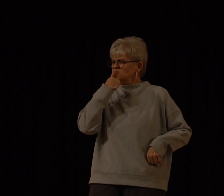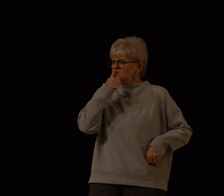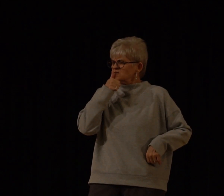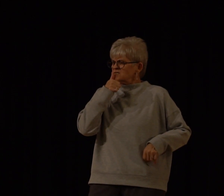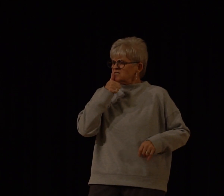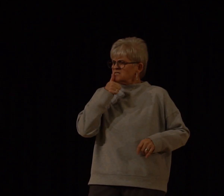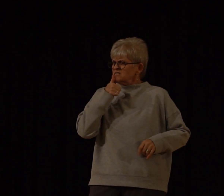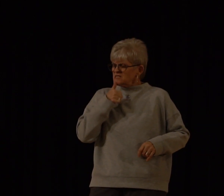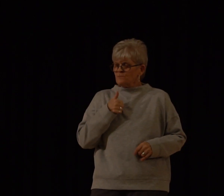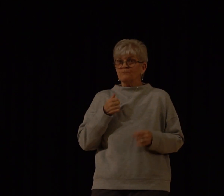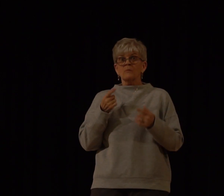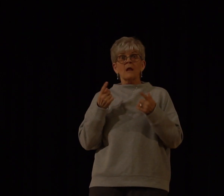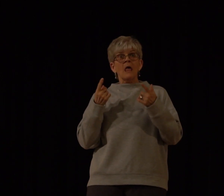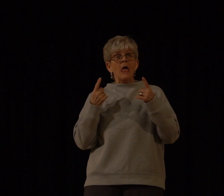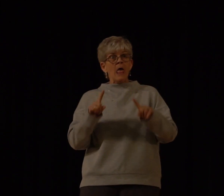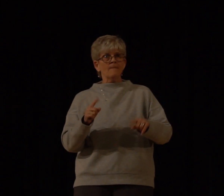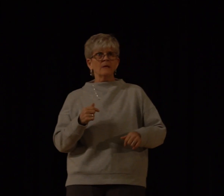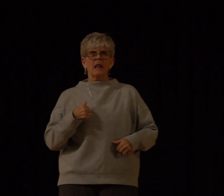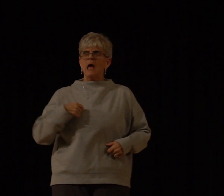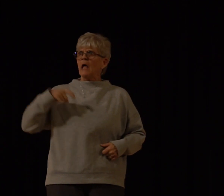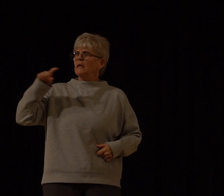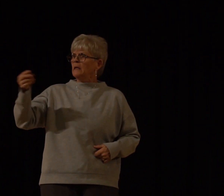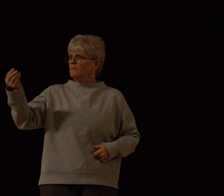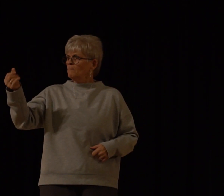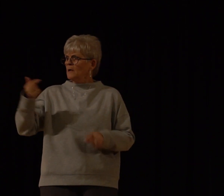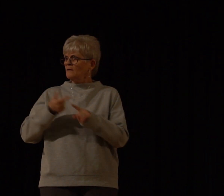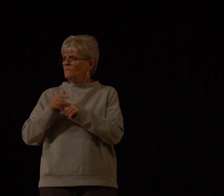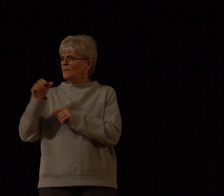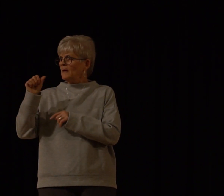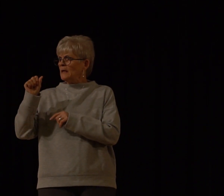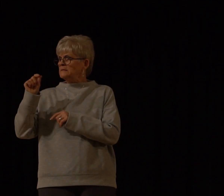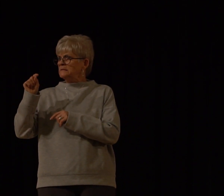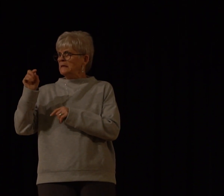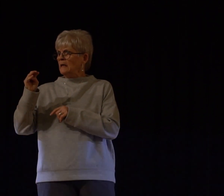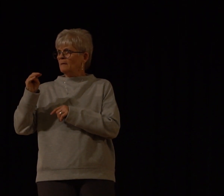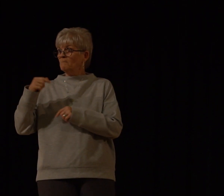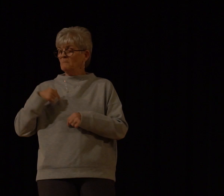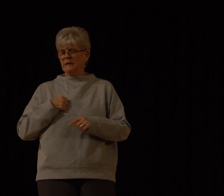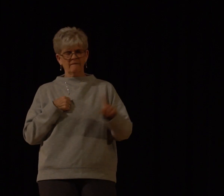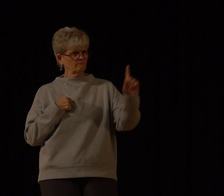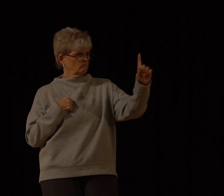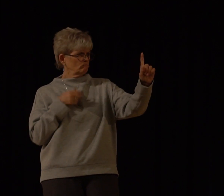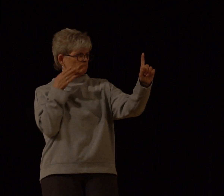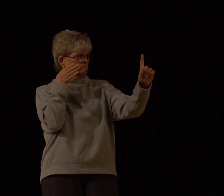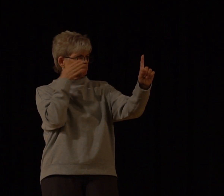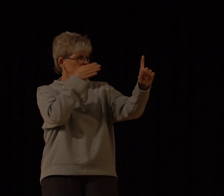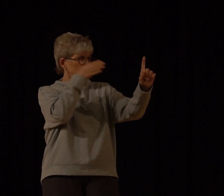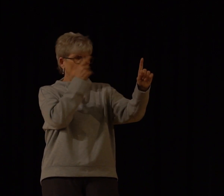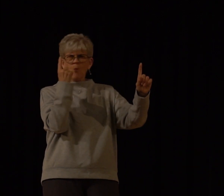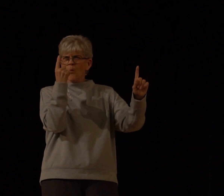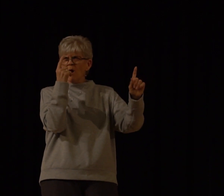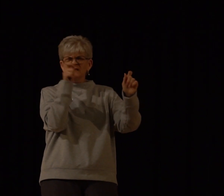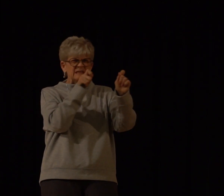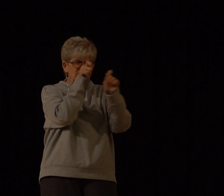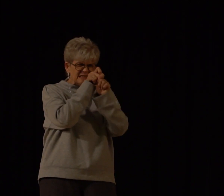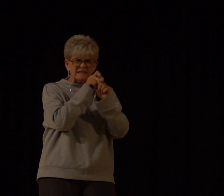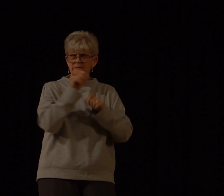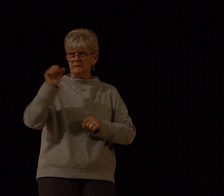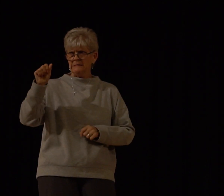I digress. I suffer through. But I needed to get money from the ATM and there was